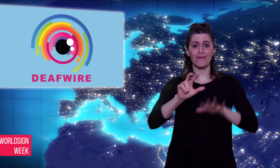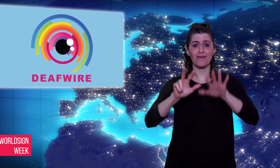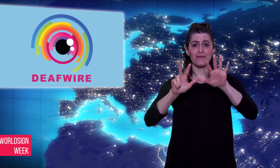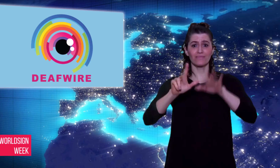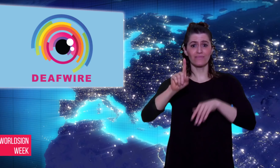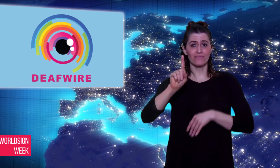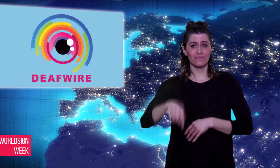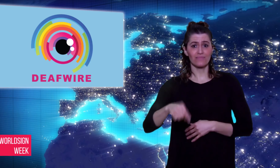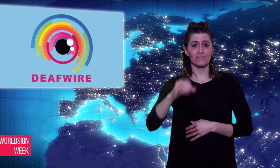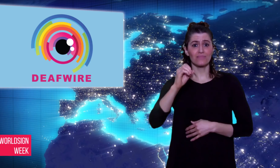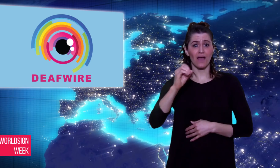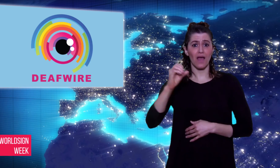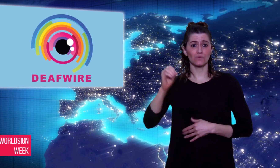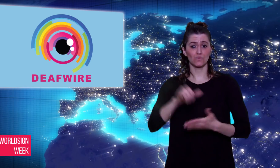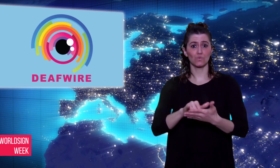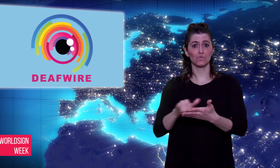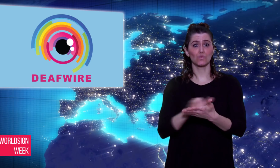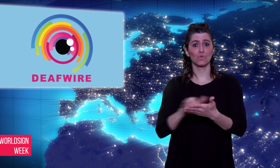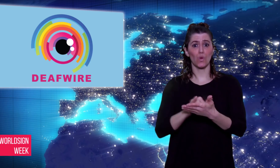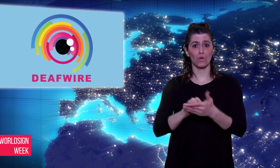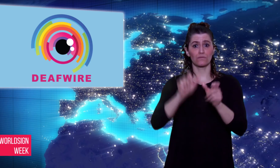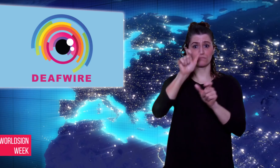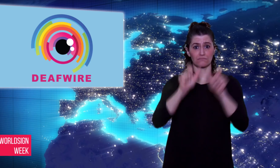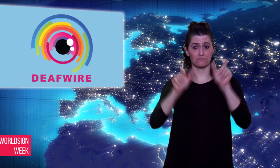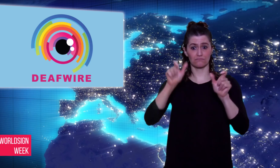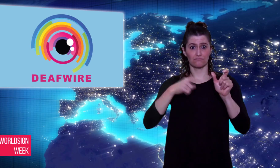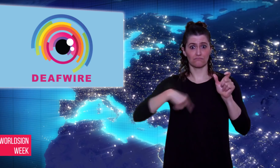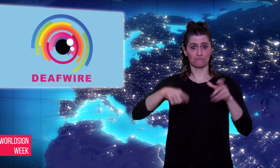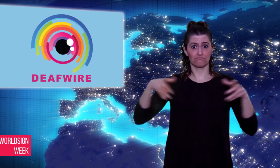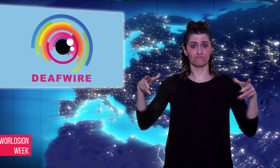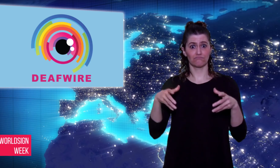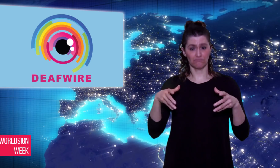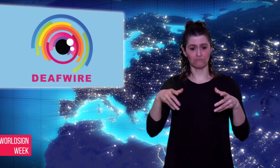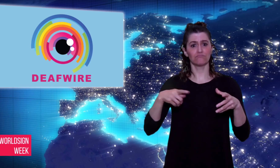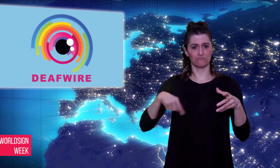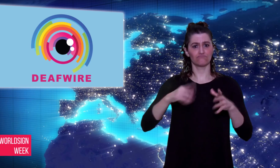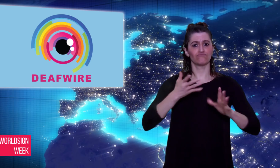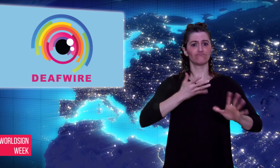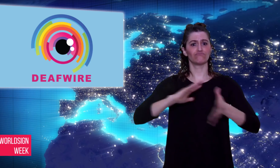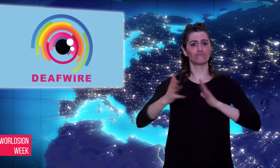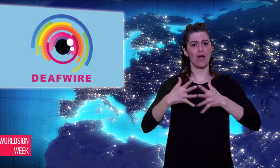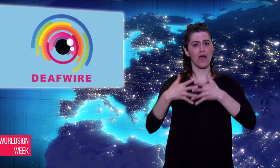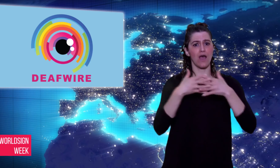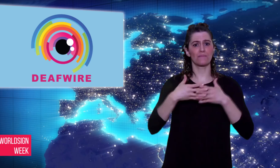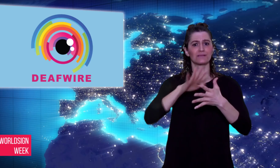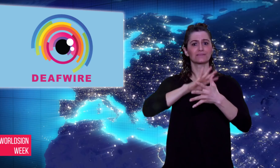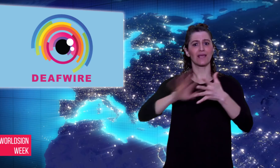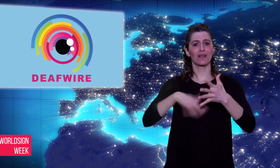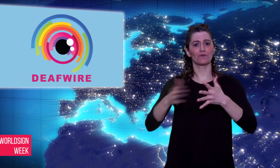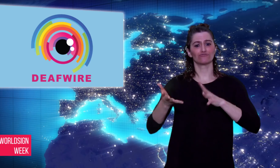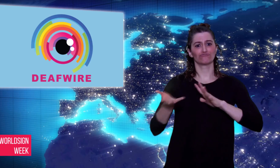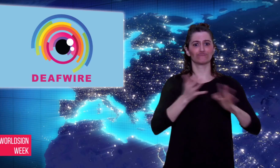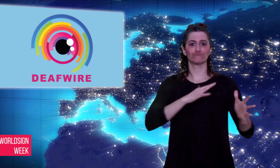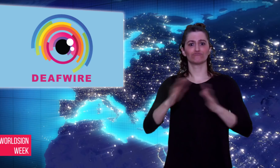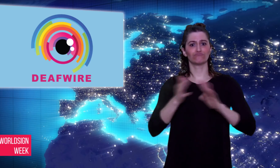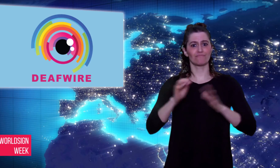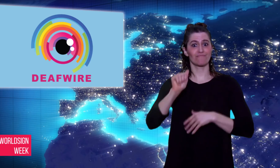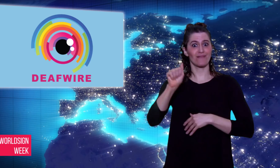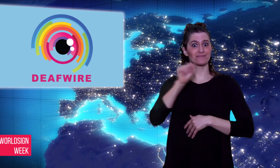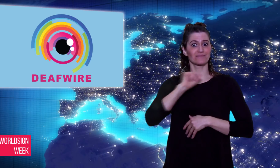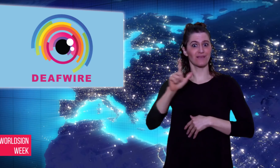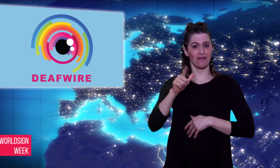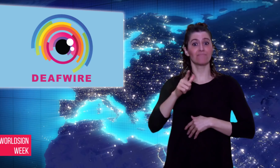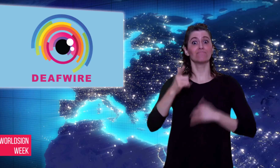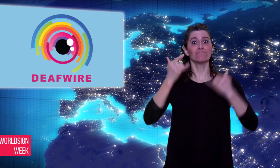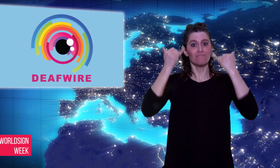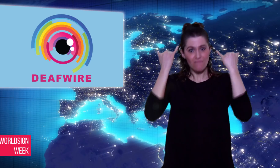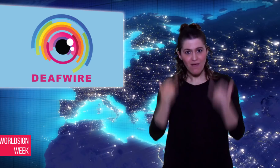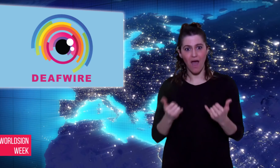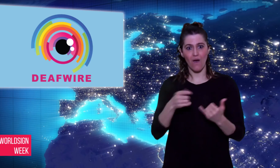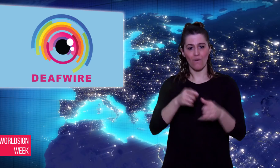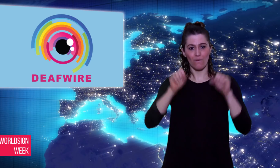ASL will now have a one-stop shop for real